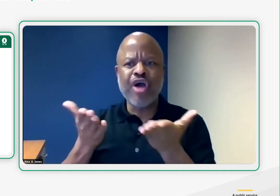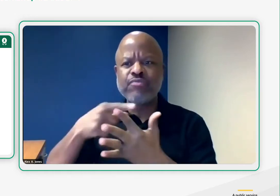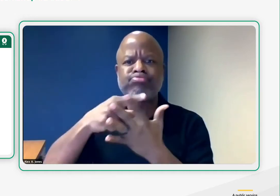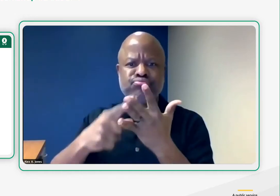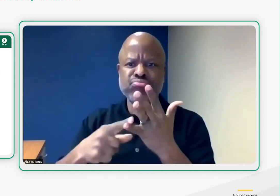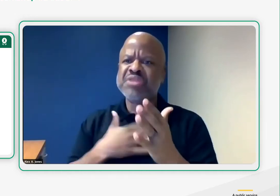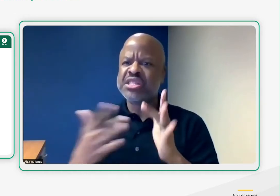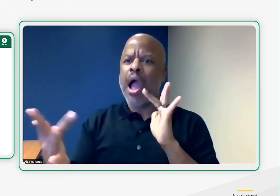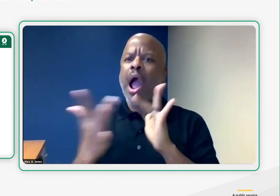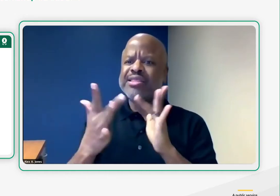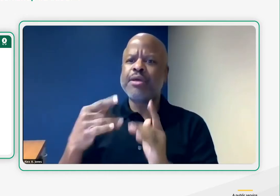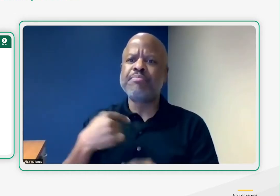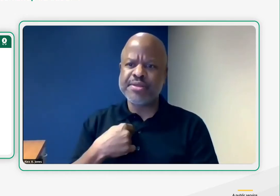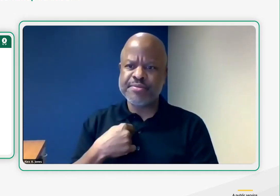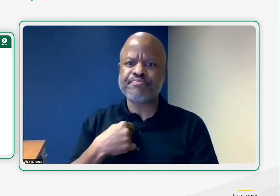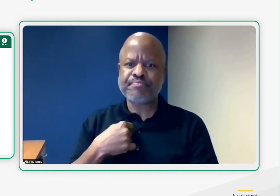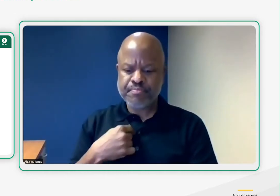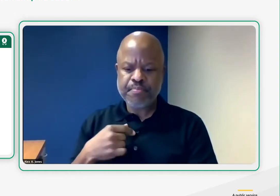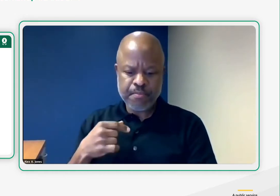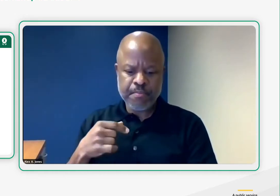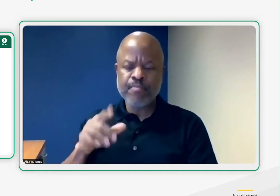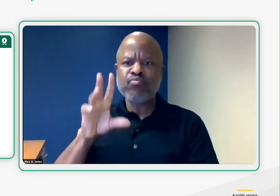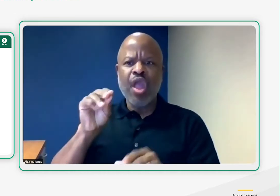I'd be happy to work with you and provide services.